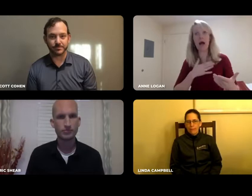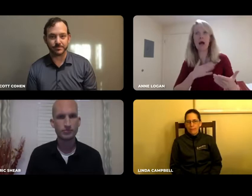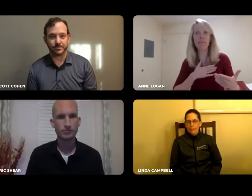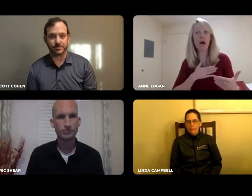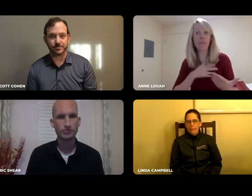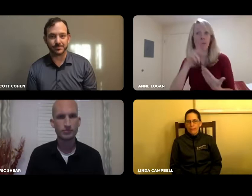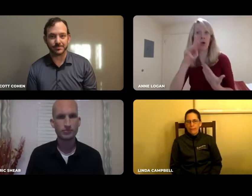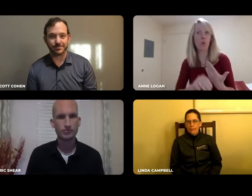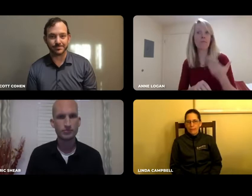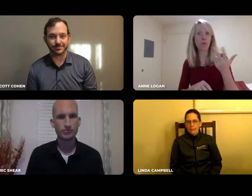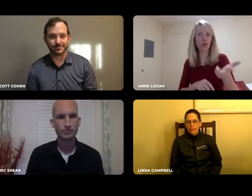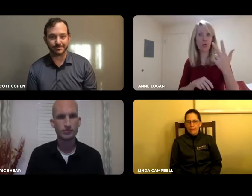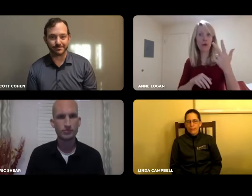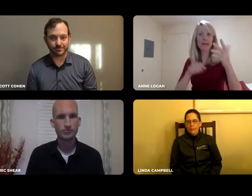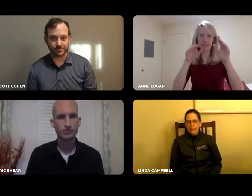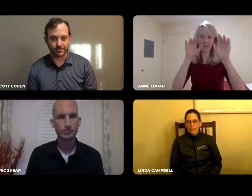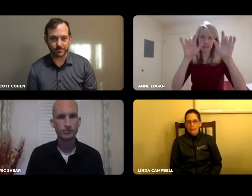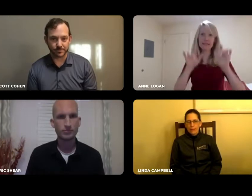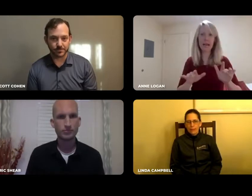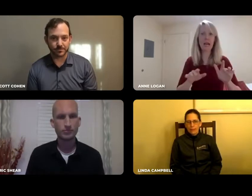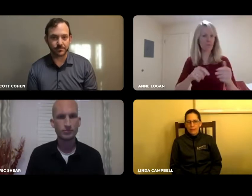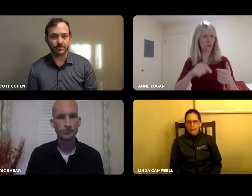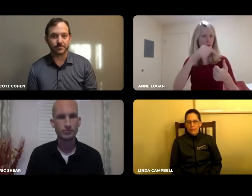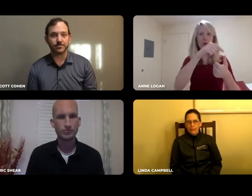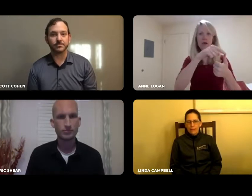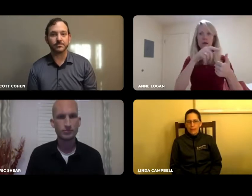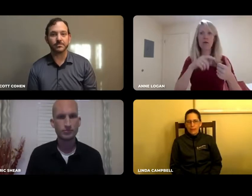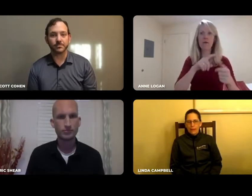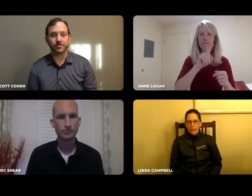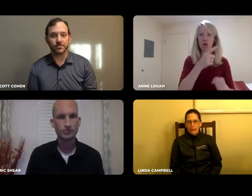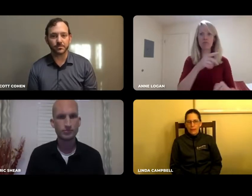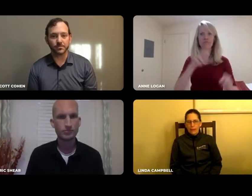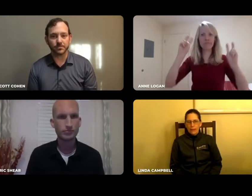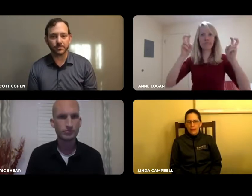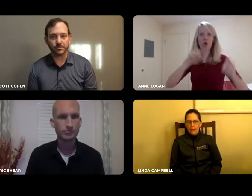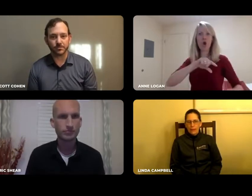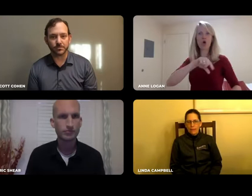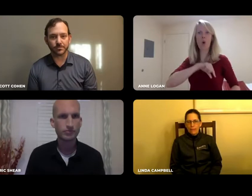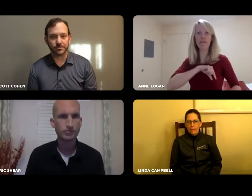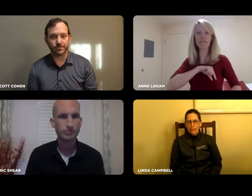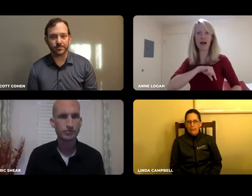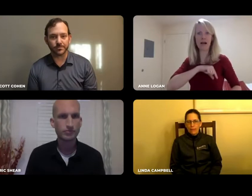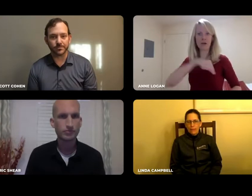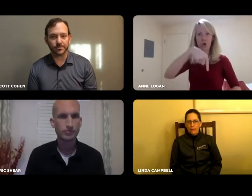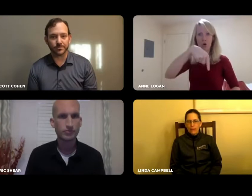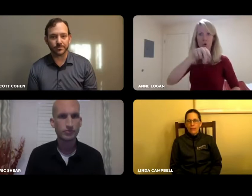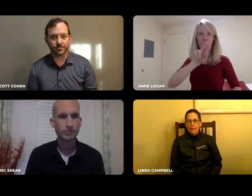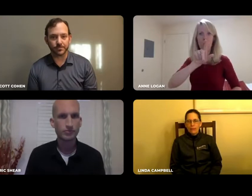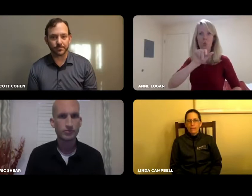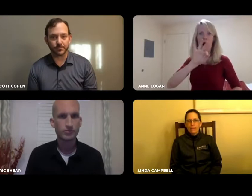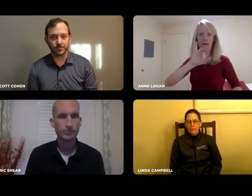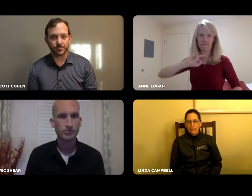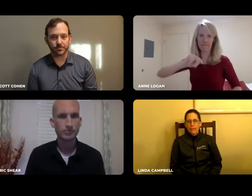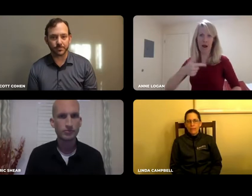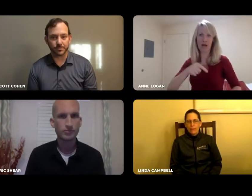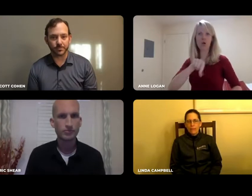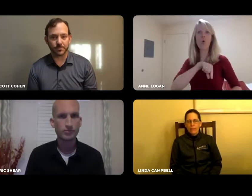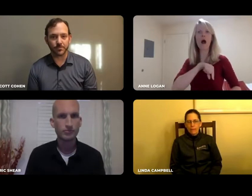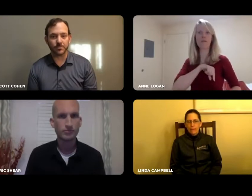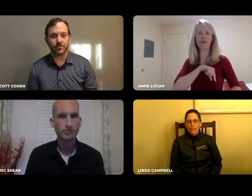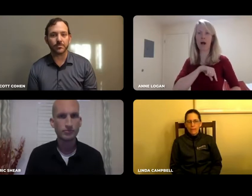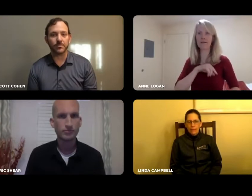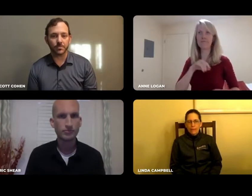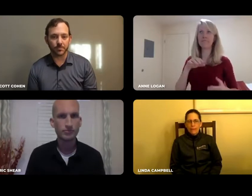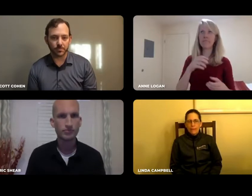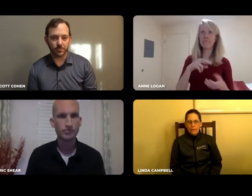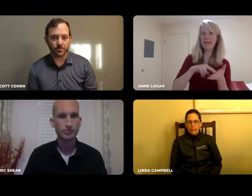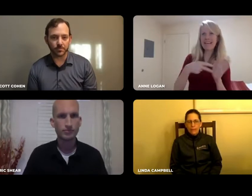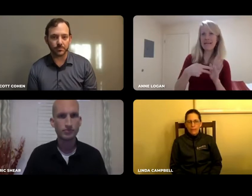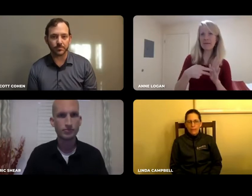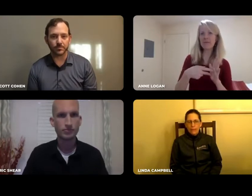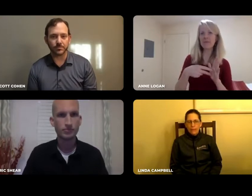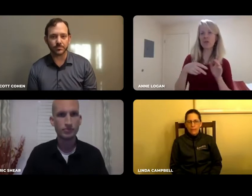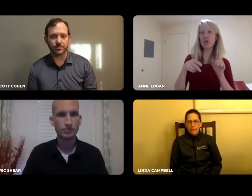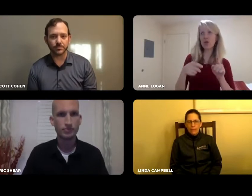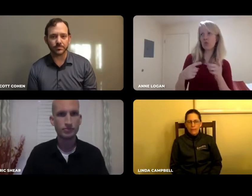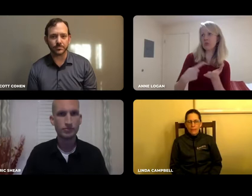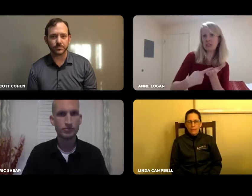My program at least requires 3 First is the qualifying exam, which means